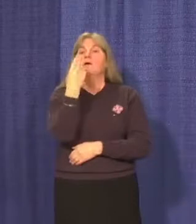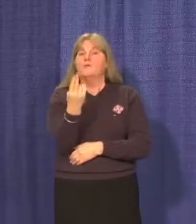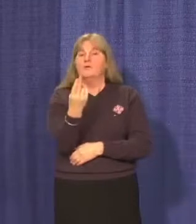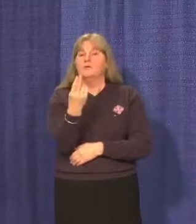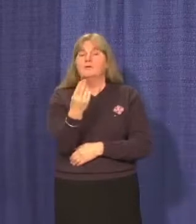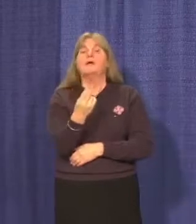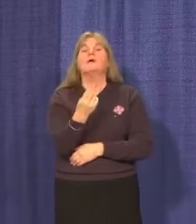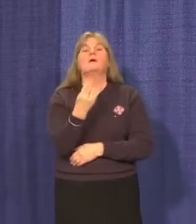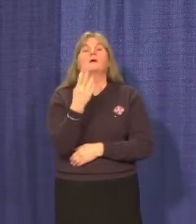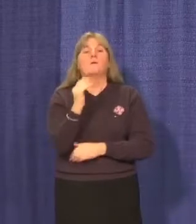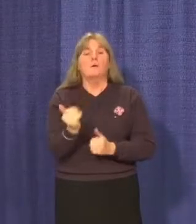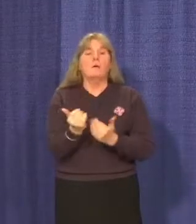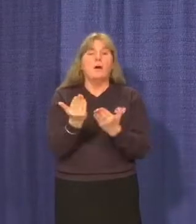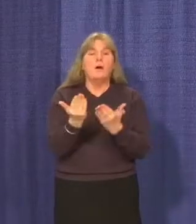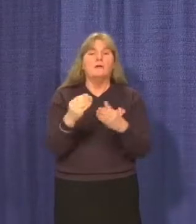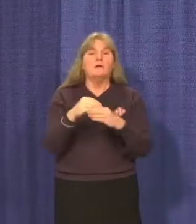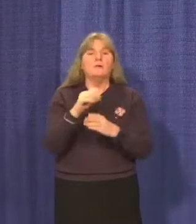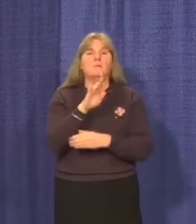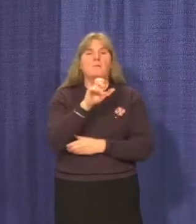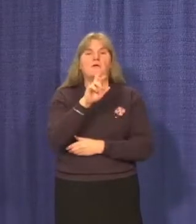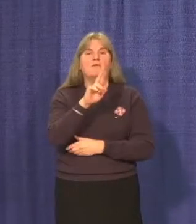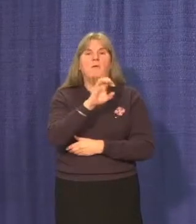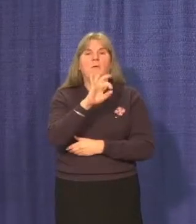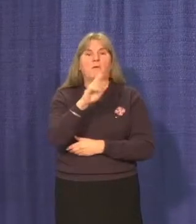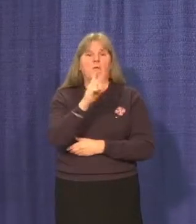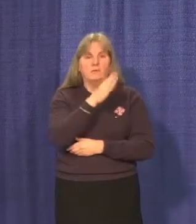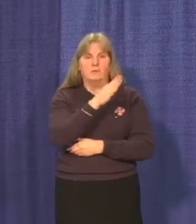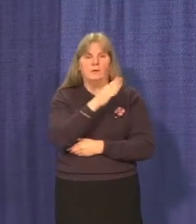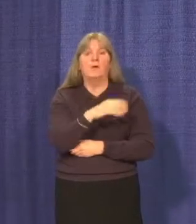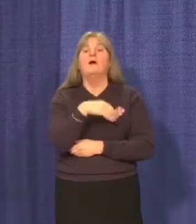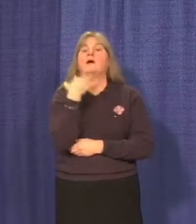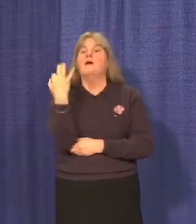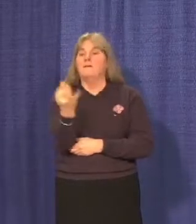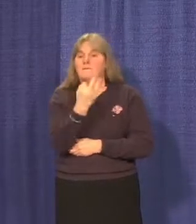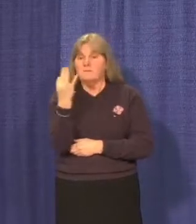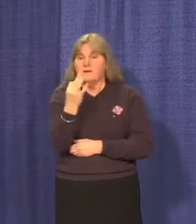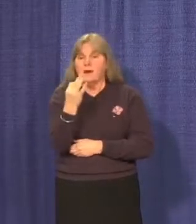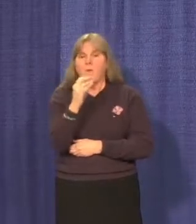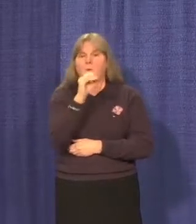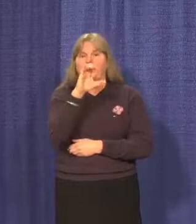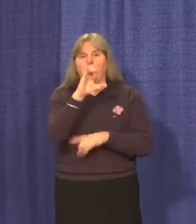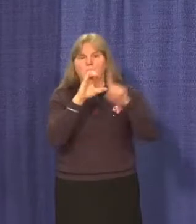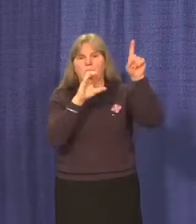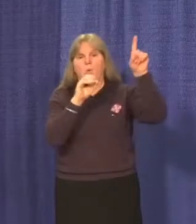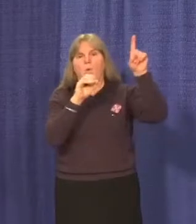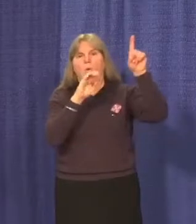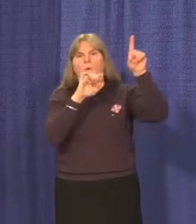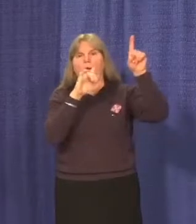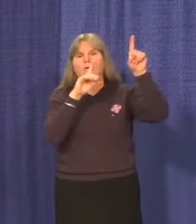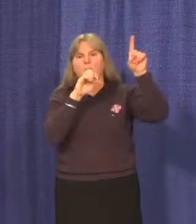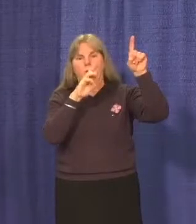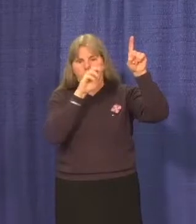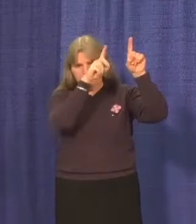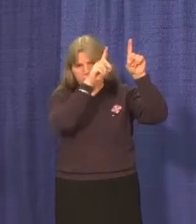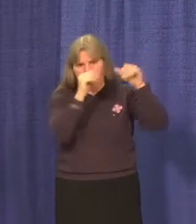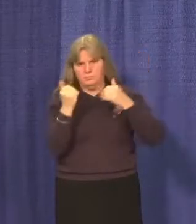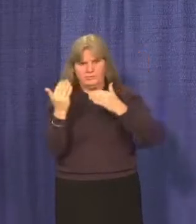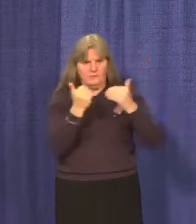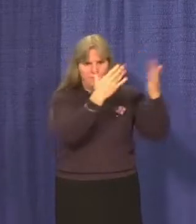On Thursday, immunizations will be offered in Beaver Creek in on Friday, they will be offered in old Crow.